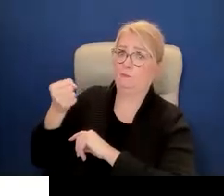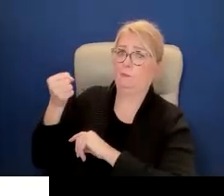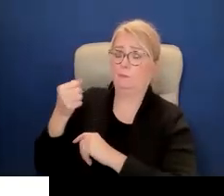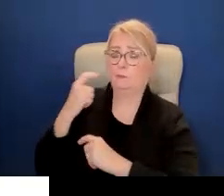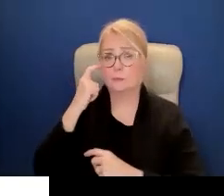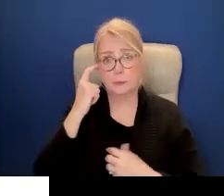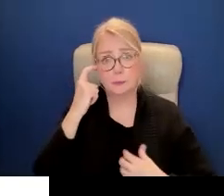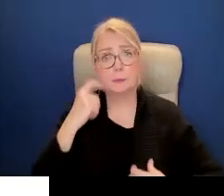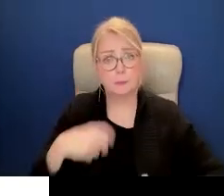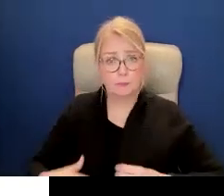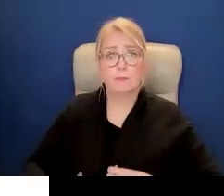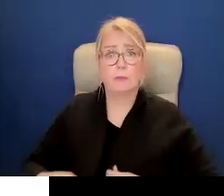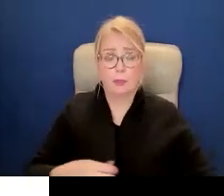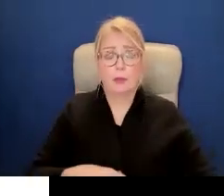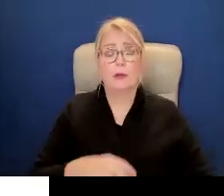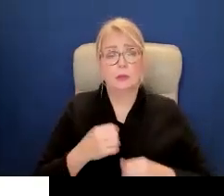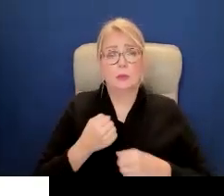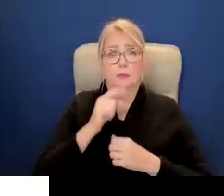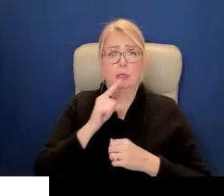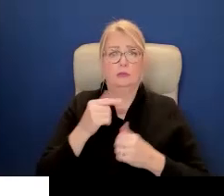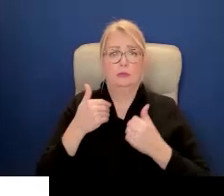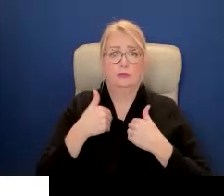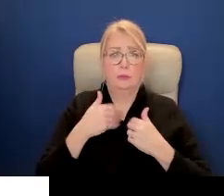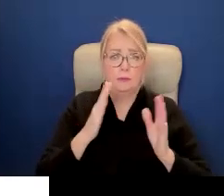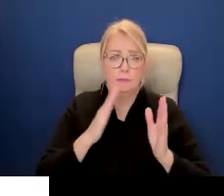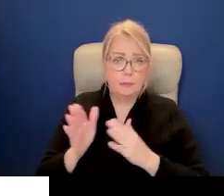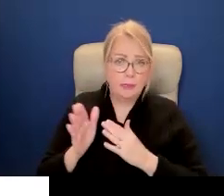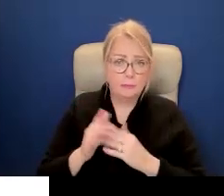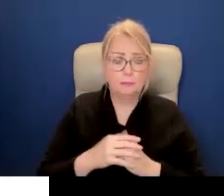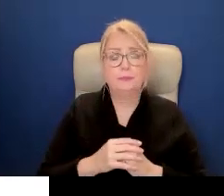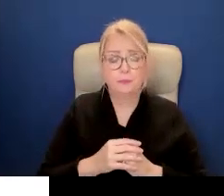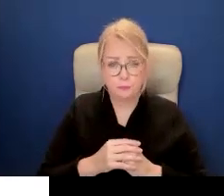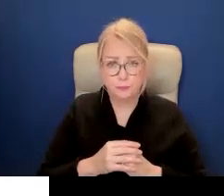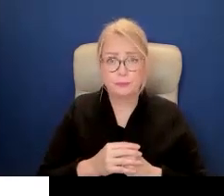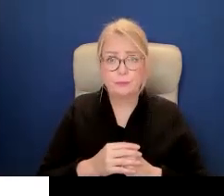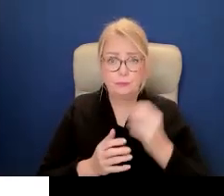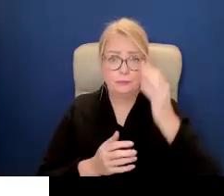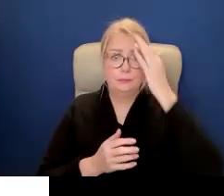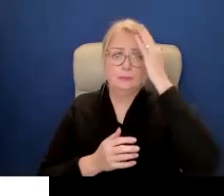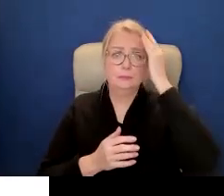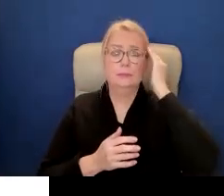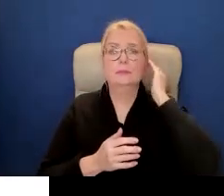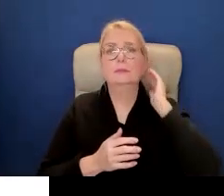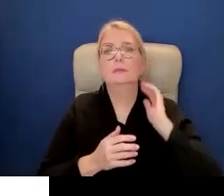you know, making a plan. So if, and this is what sometimes,